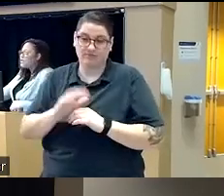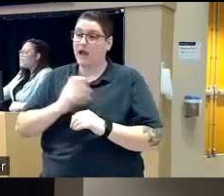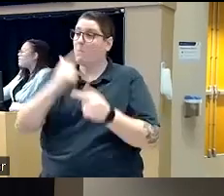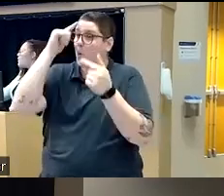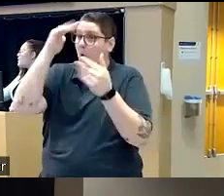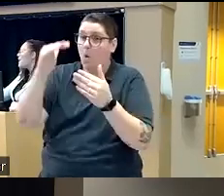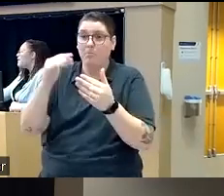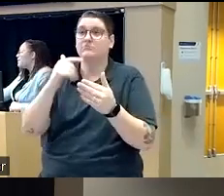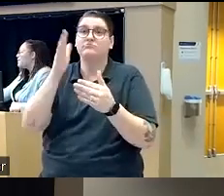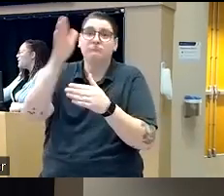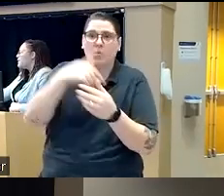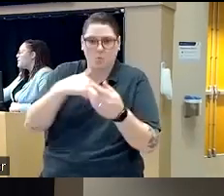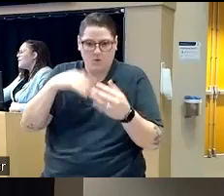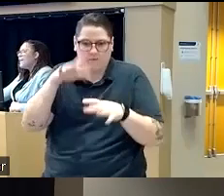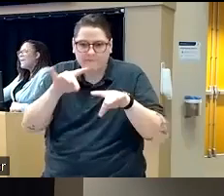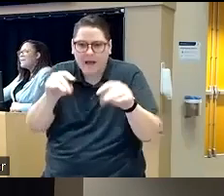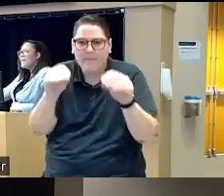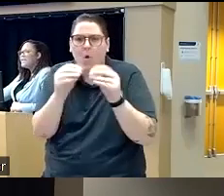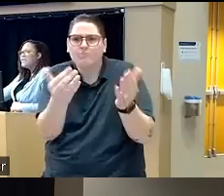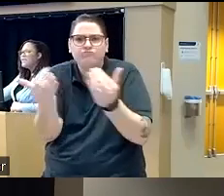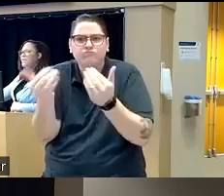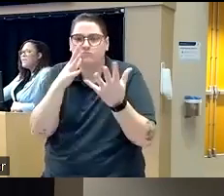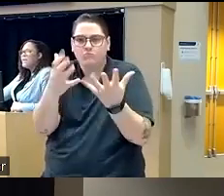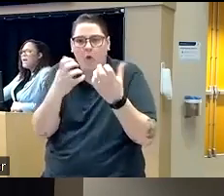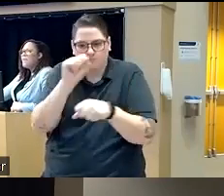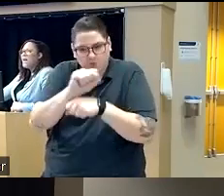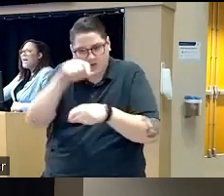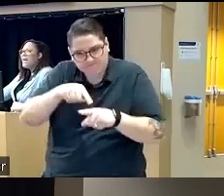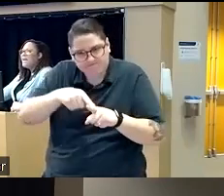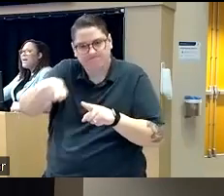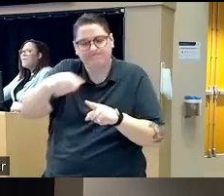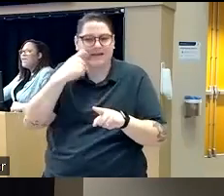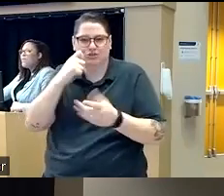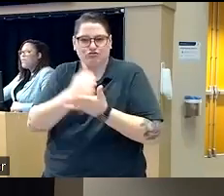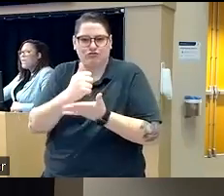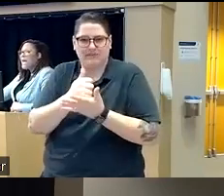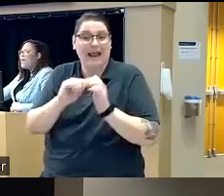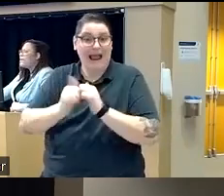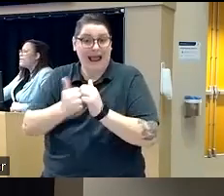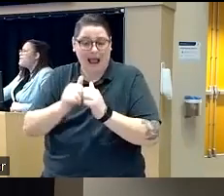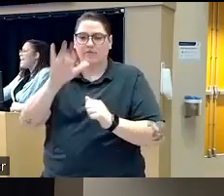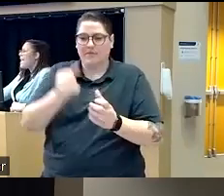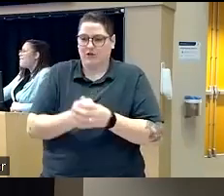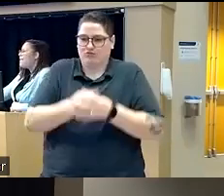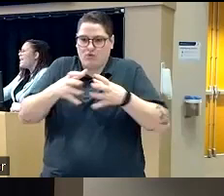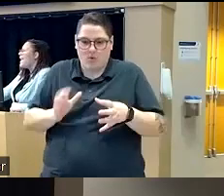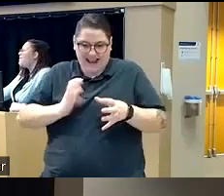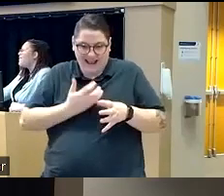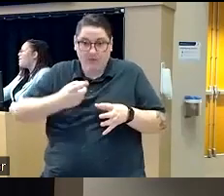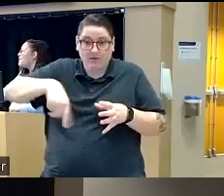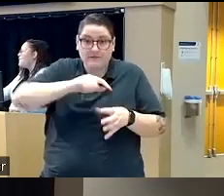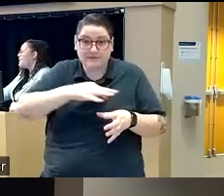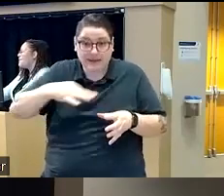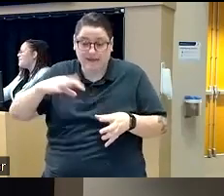future Workforce and clinical needs in addiction treatment by by growing our staff and faculty base